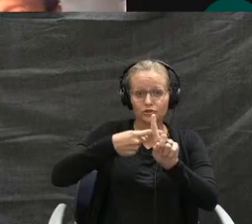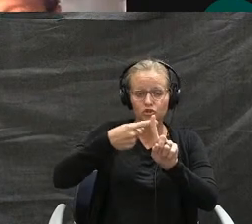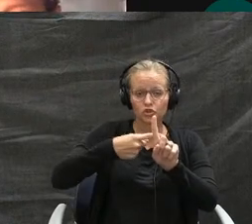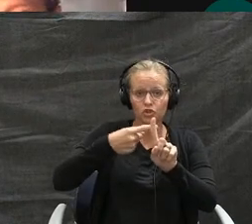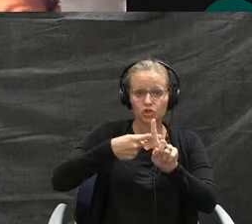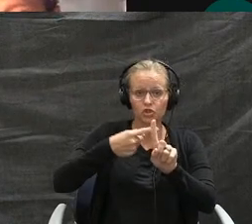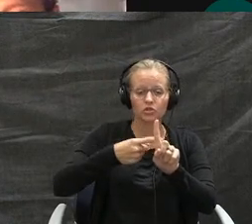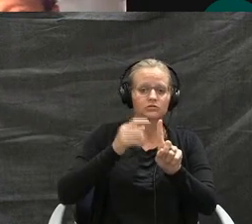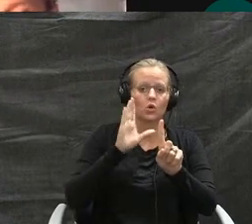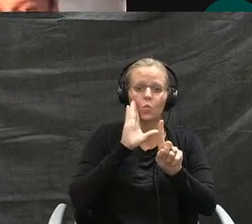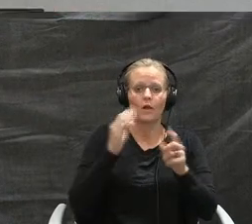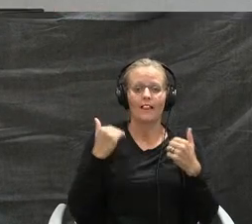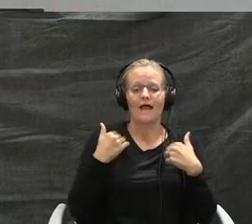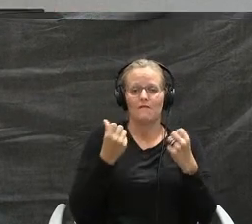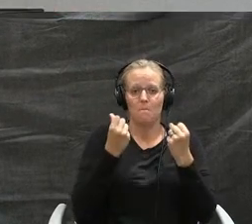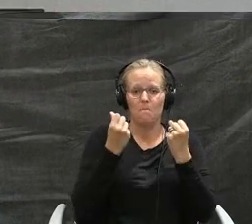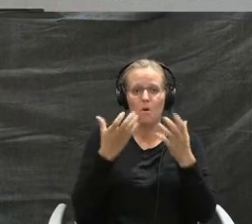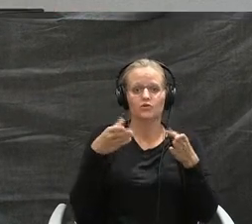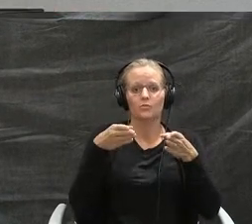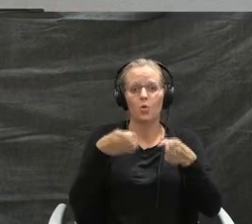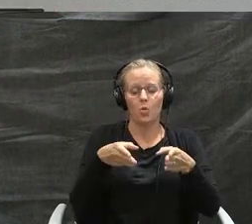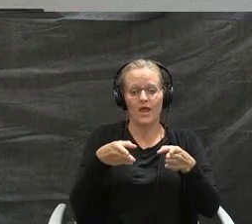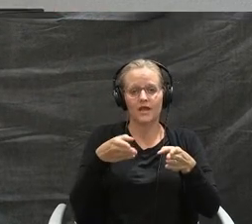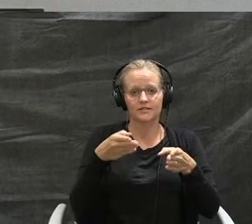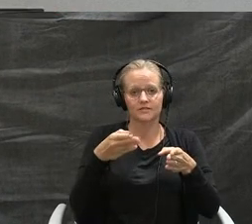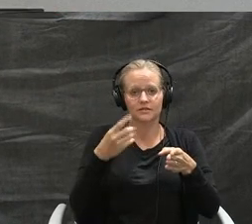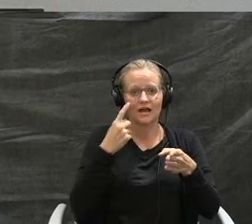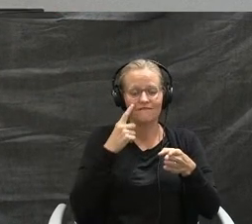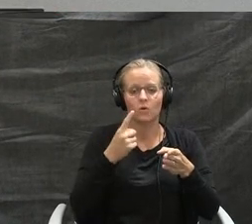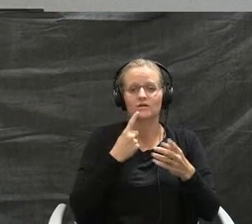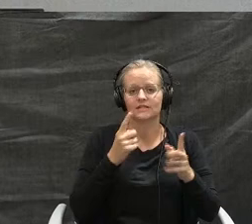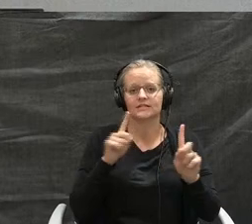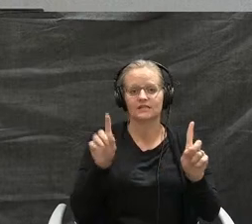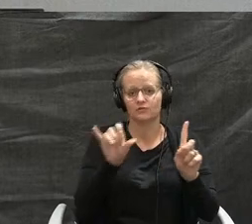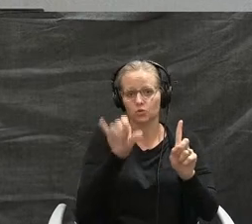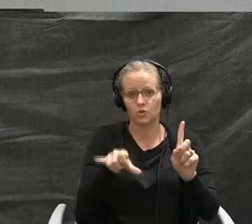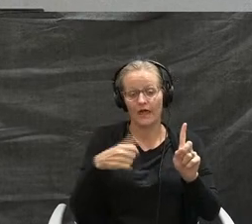the temperature before they leave home and work with us. Do